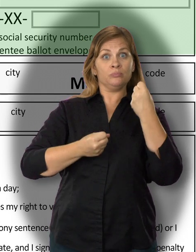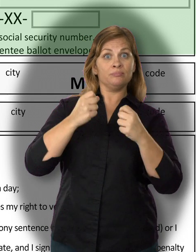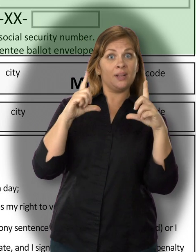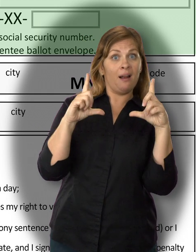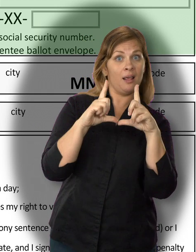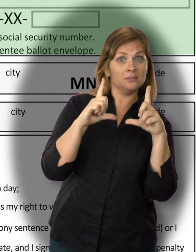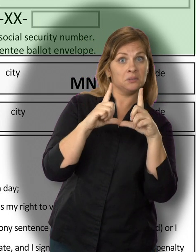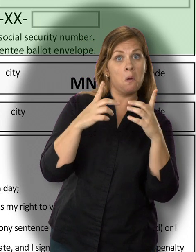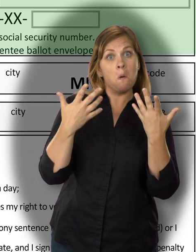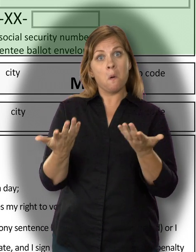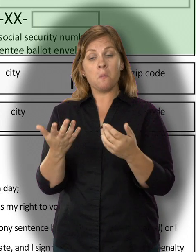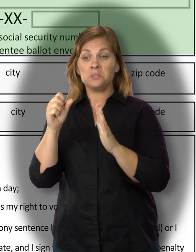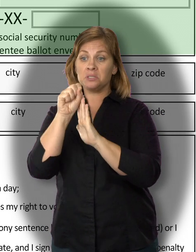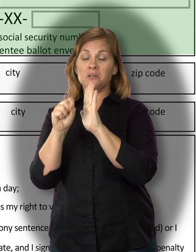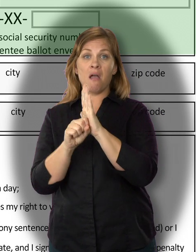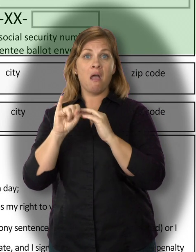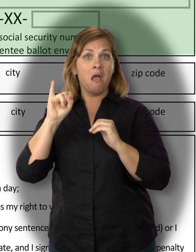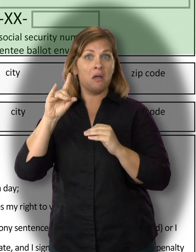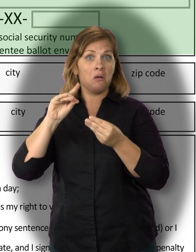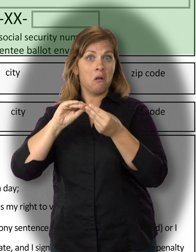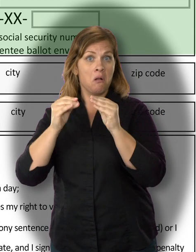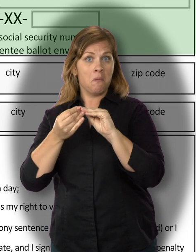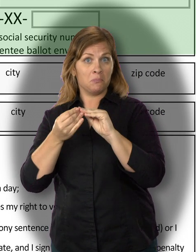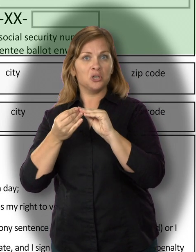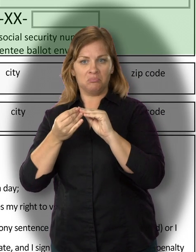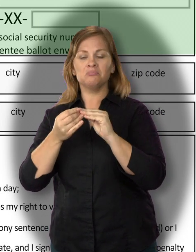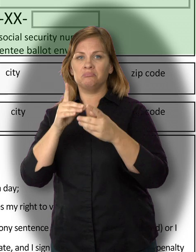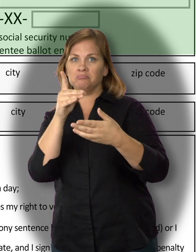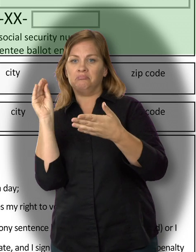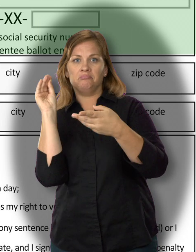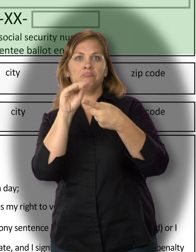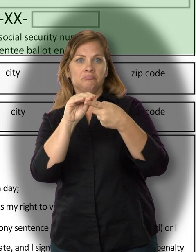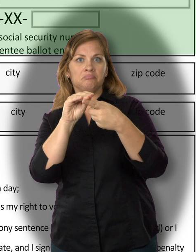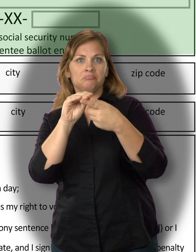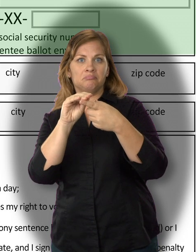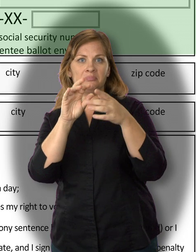If you have a Minnesota driver's license number or a Minnesota state ID card number,